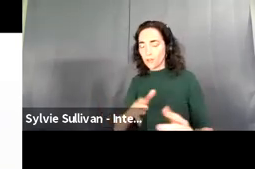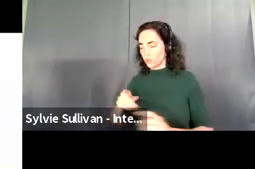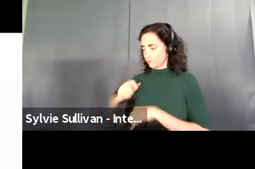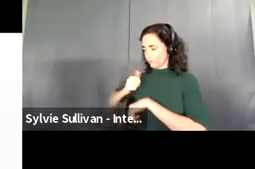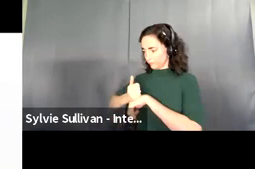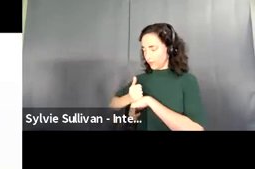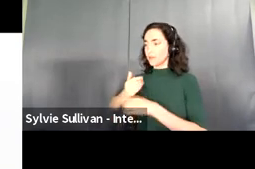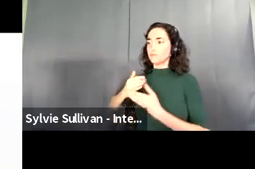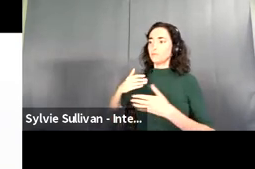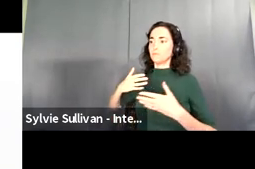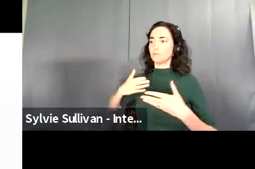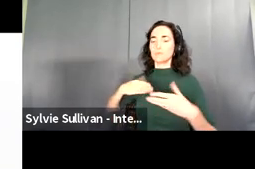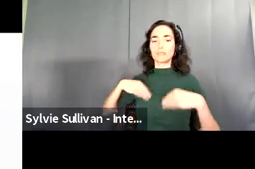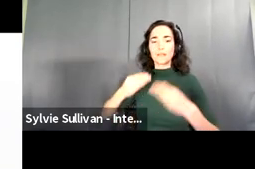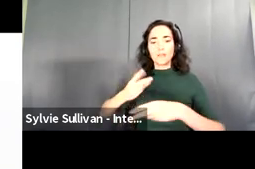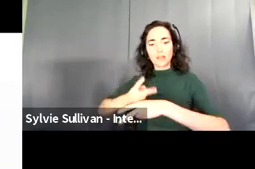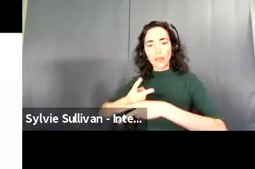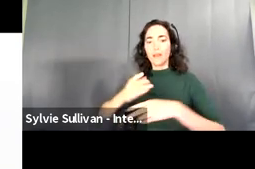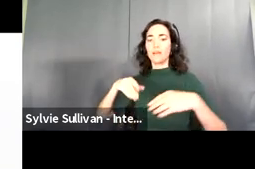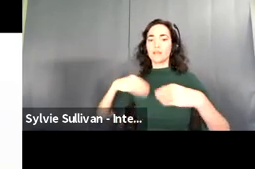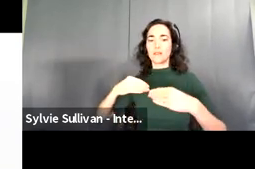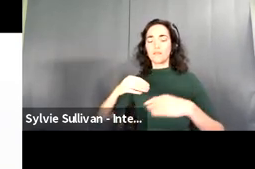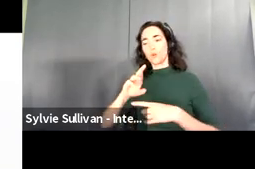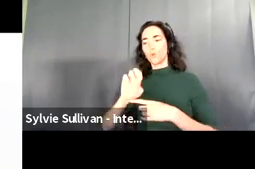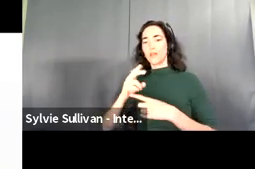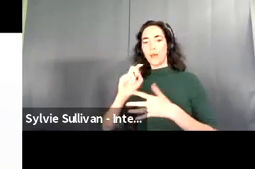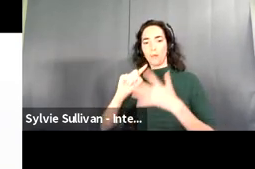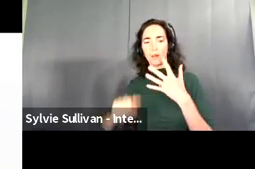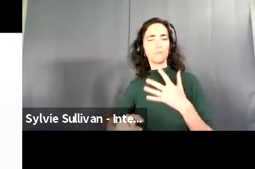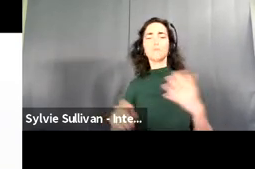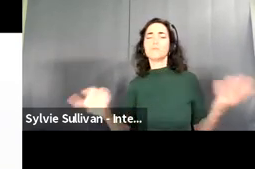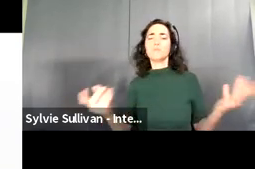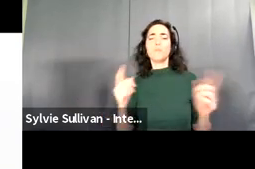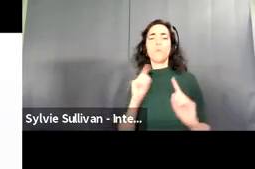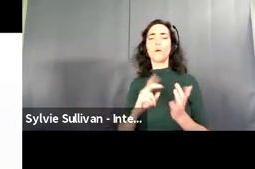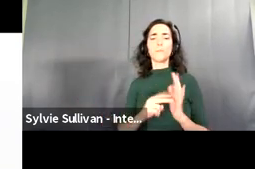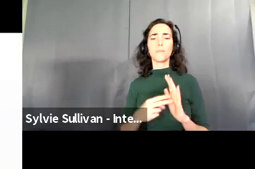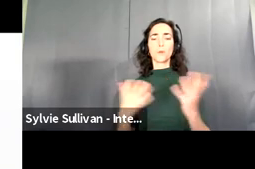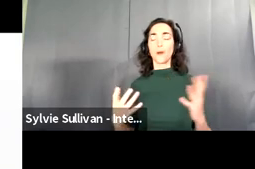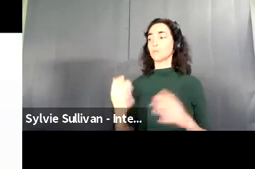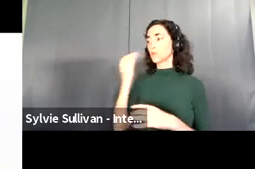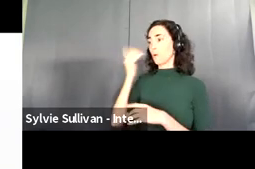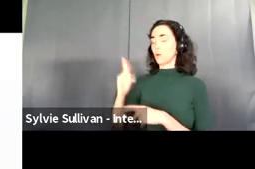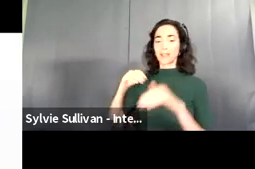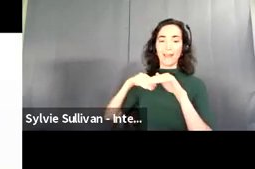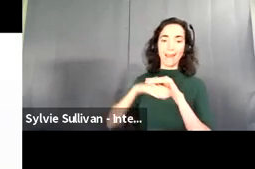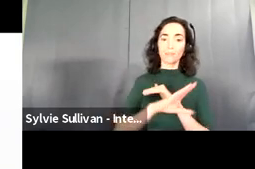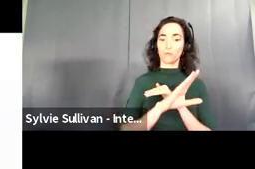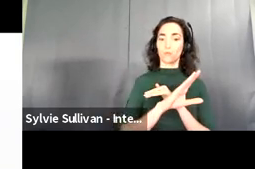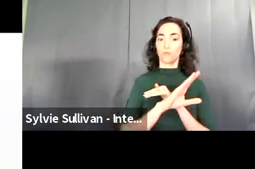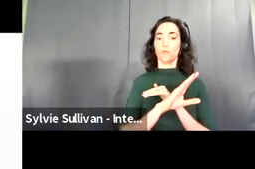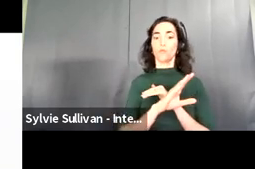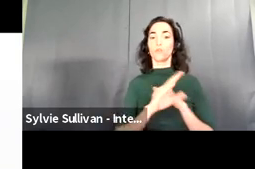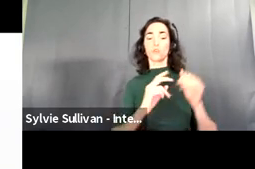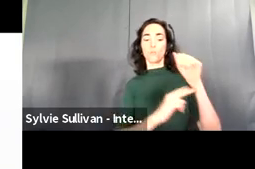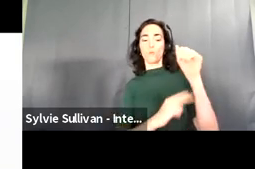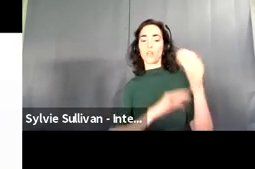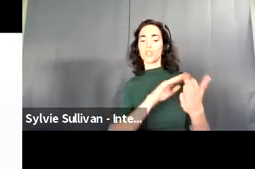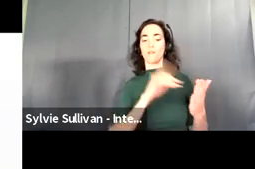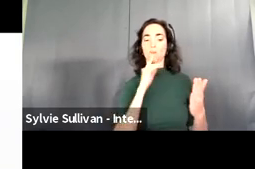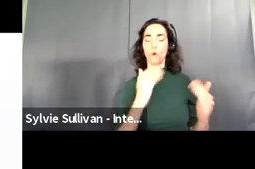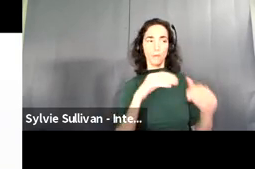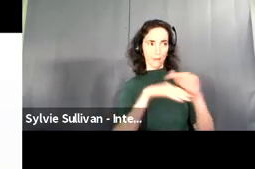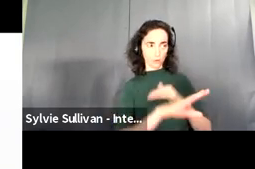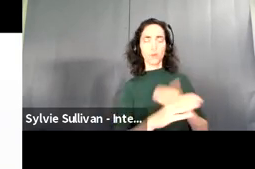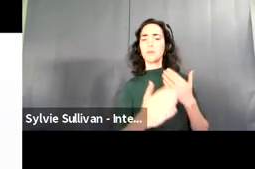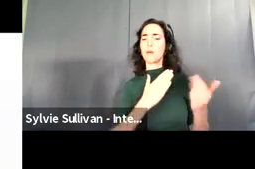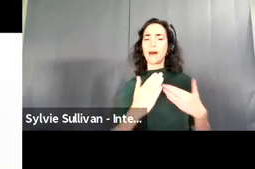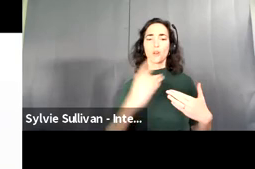so what does that mean it means that individuals who are entering the person for hope for treatment regardless if it's for mental health care crisis, or for substance use crisis.